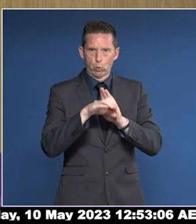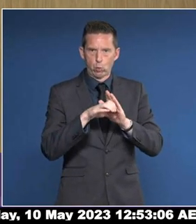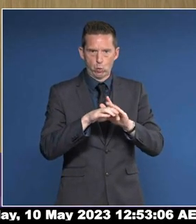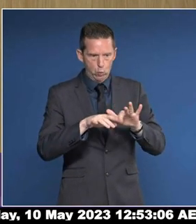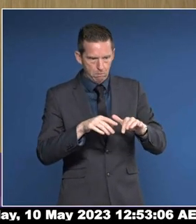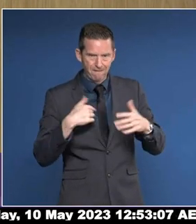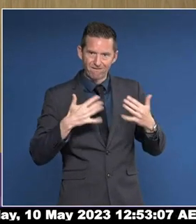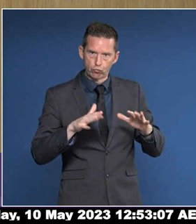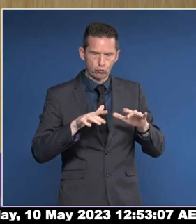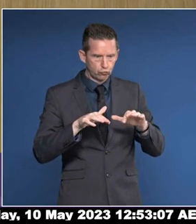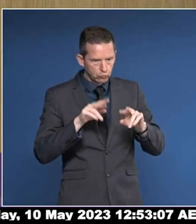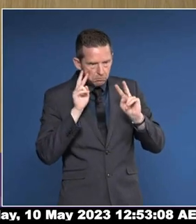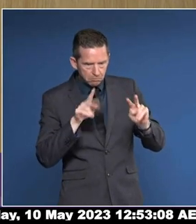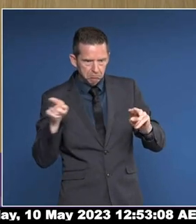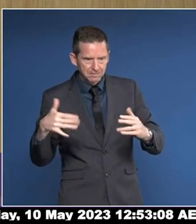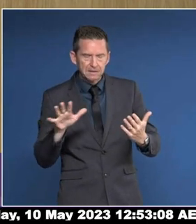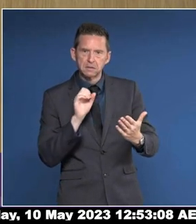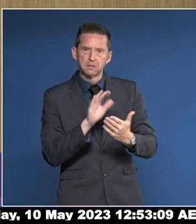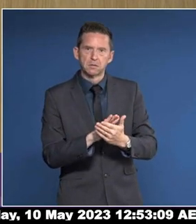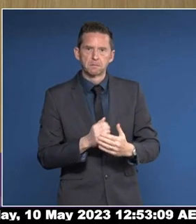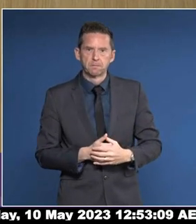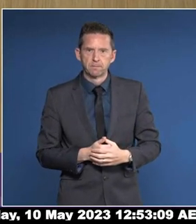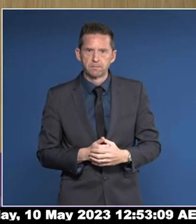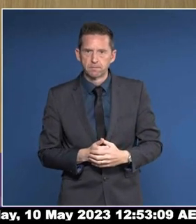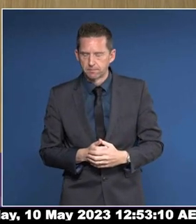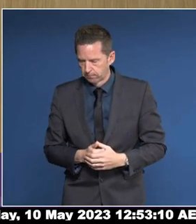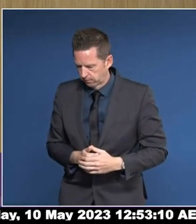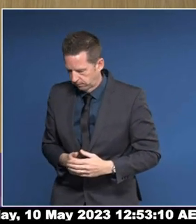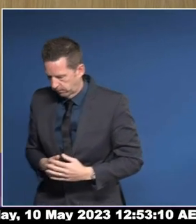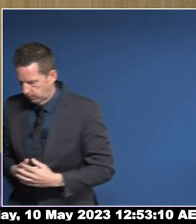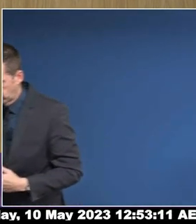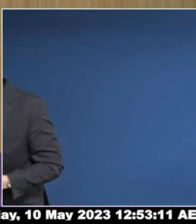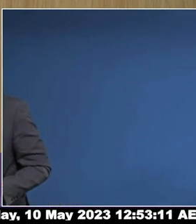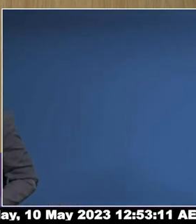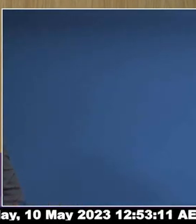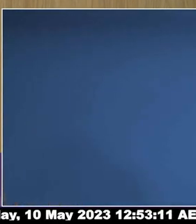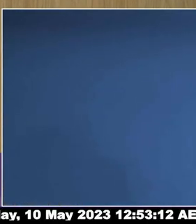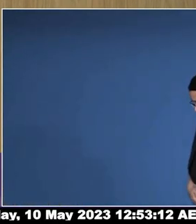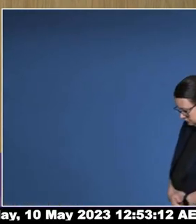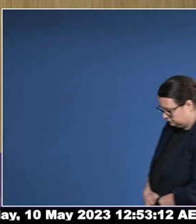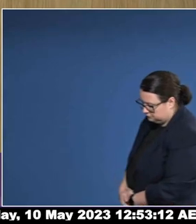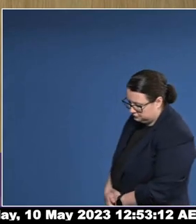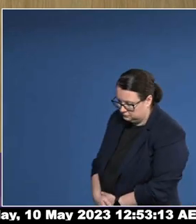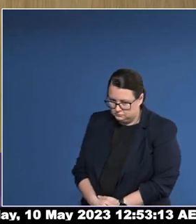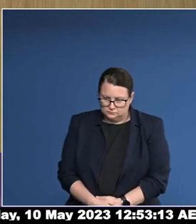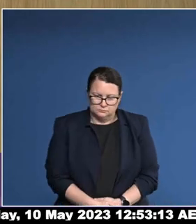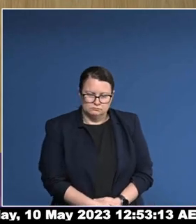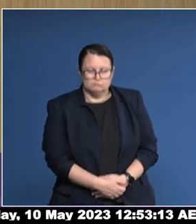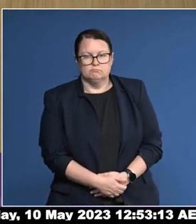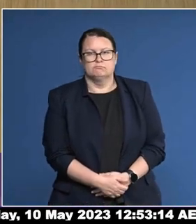And in terms of this incident, there are no records indicating that this